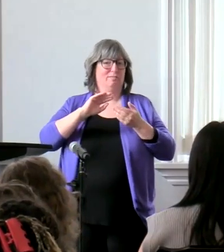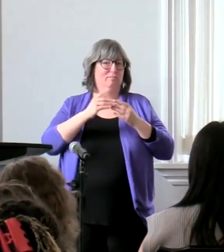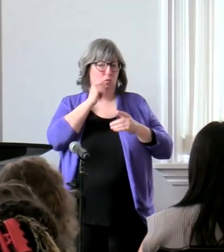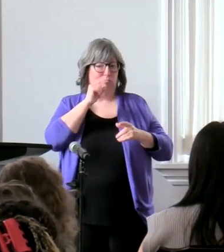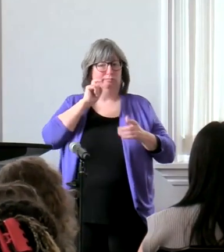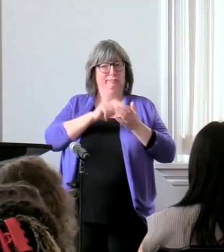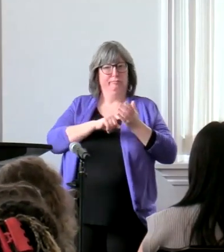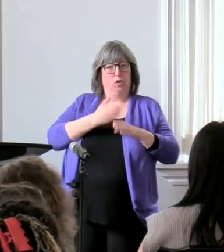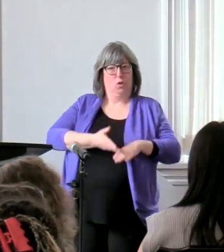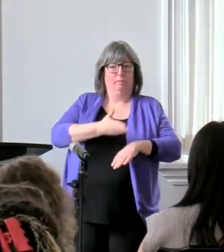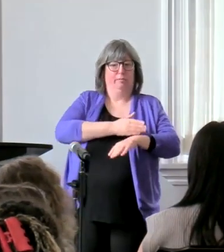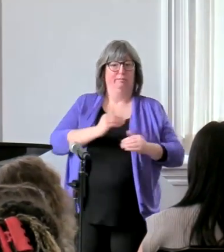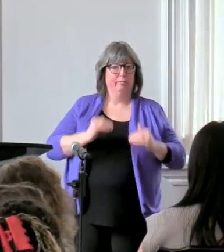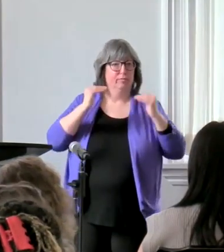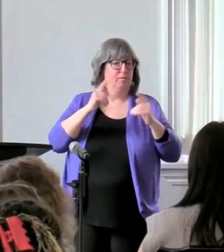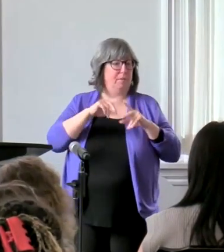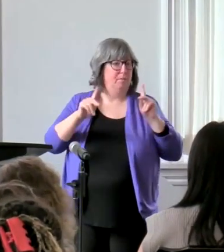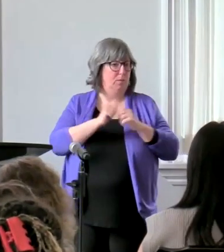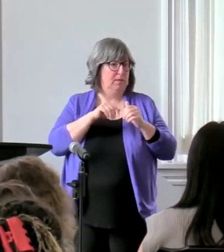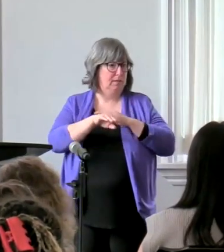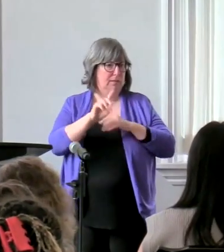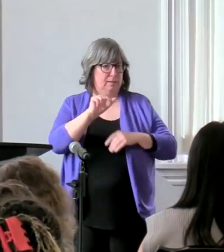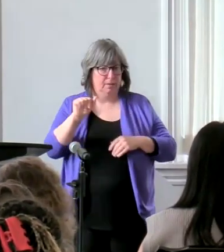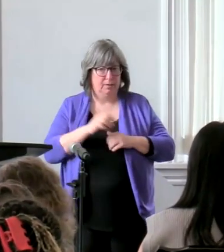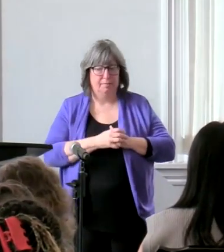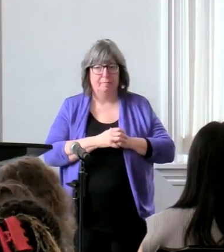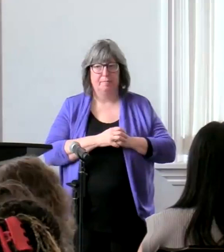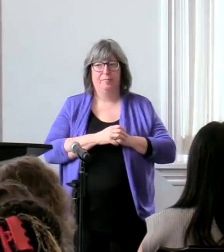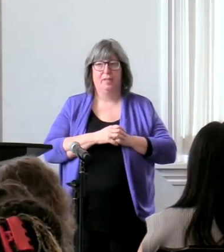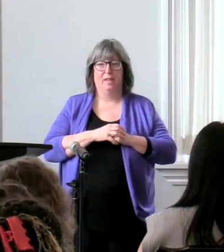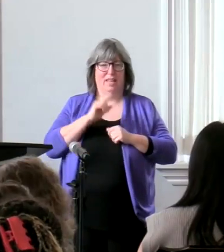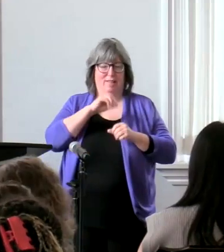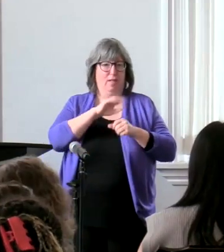dedicated to increasing opportunities for persons with disabilities in their area.